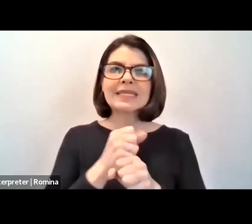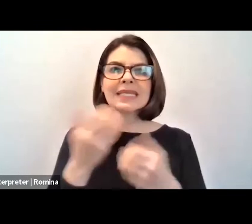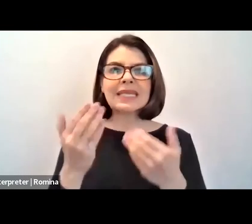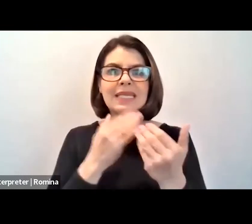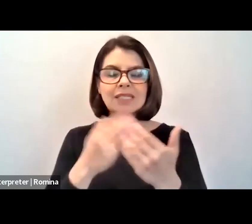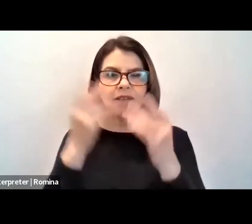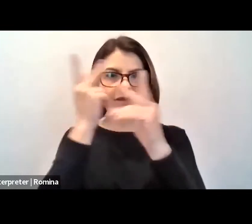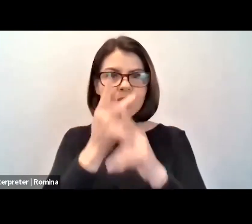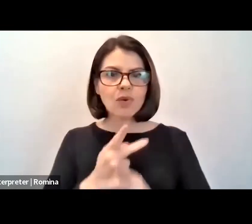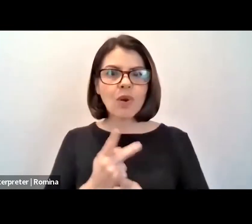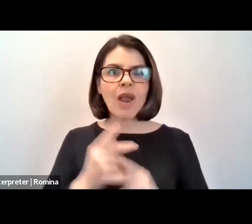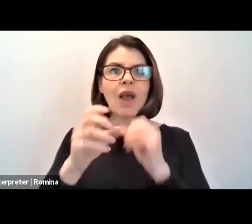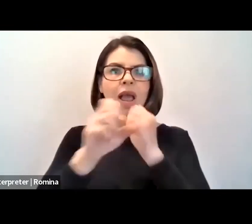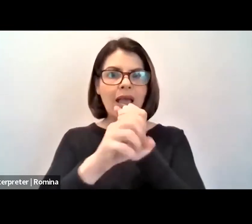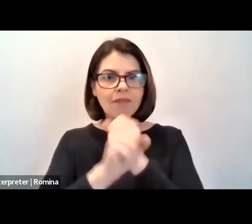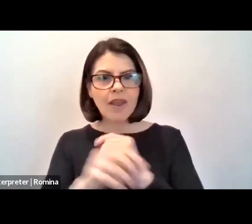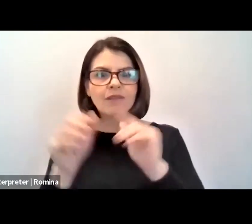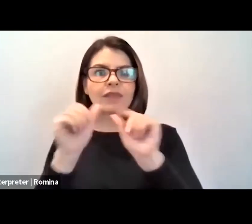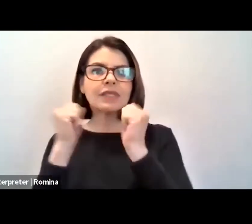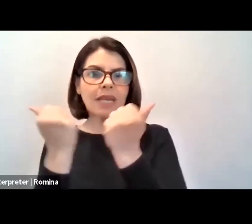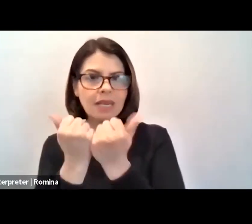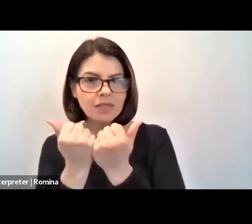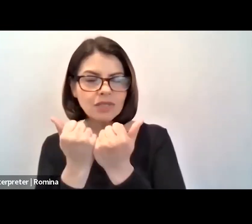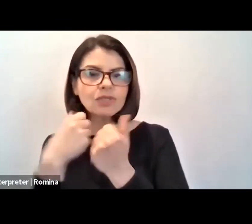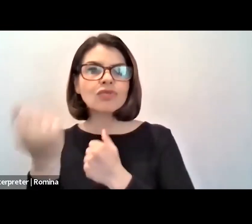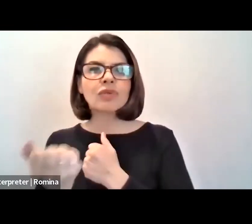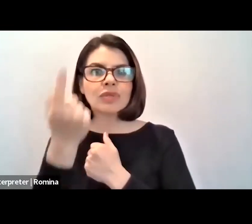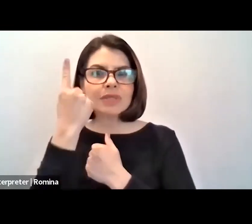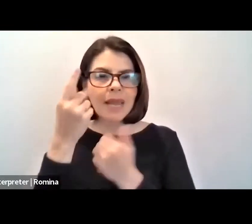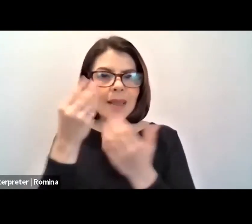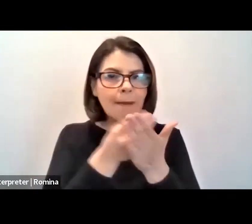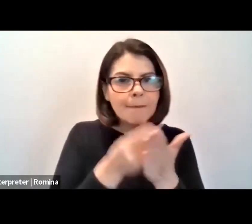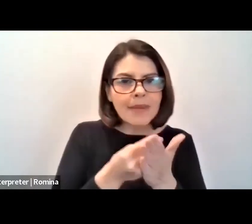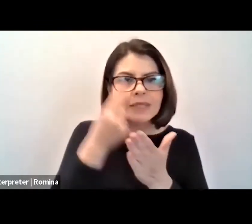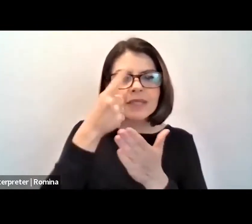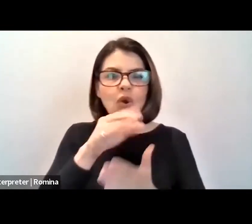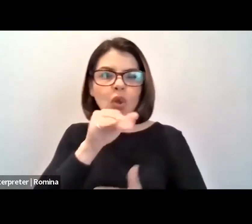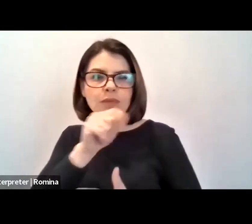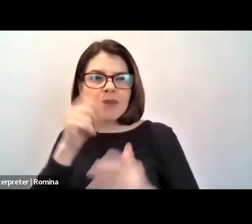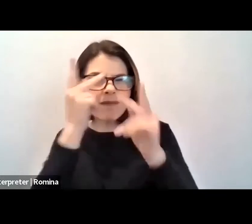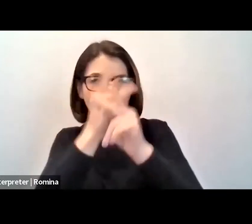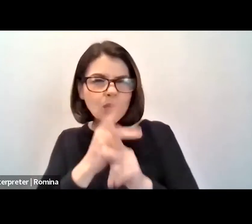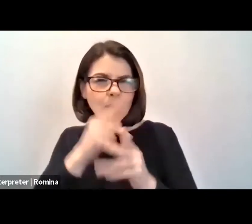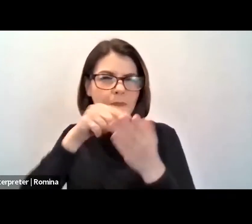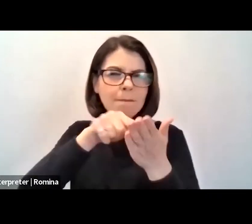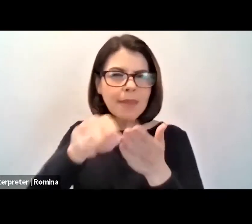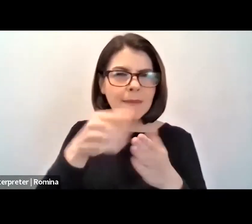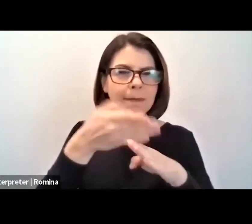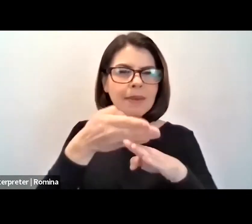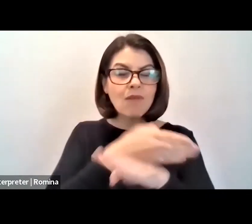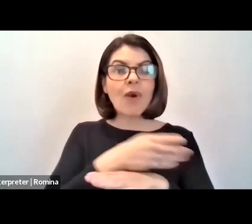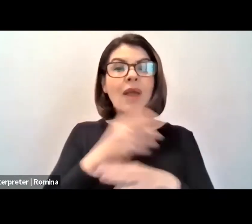for advertisers and agencies to budget for the spots calculate payments, and therefore make it easier